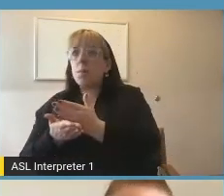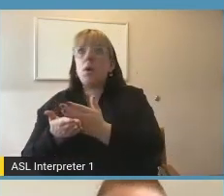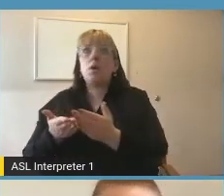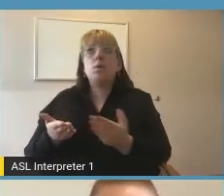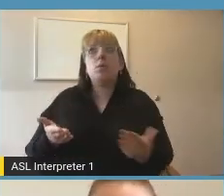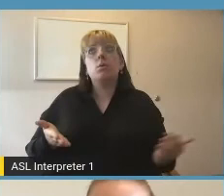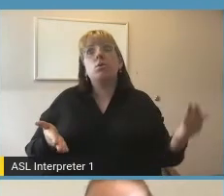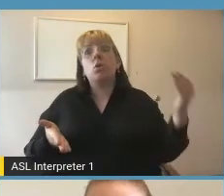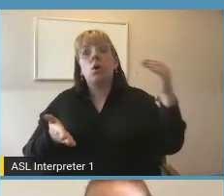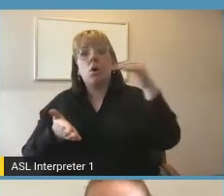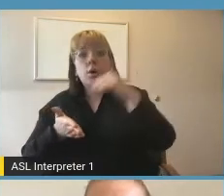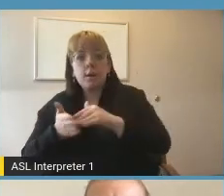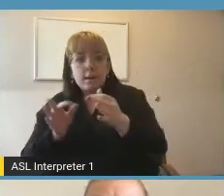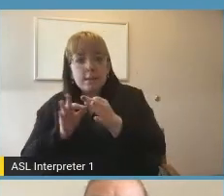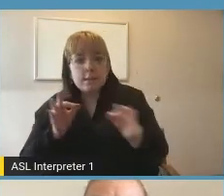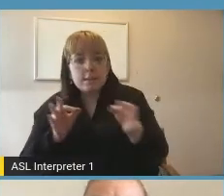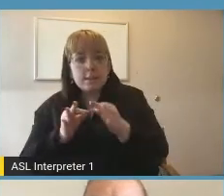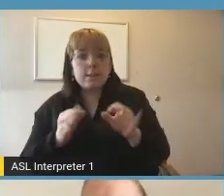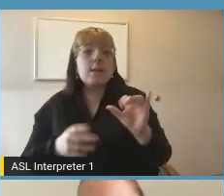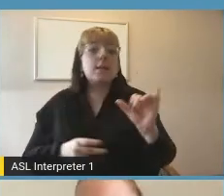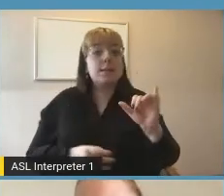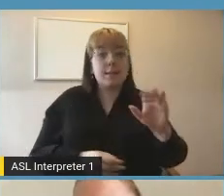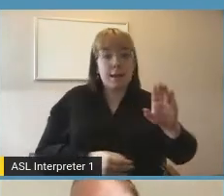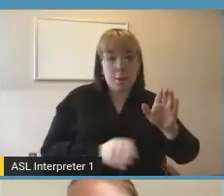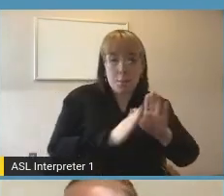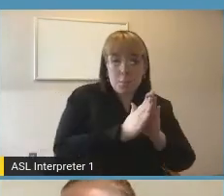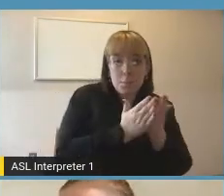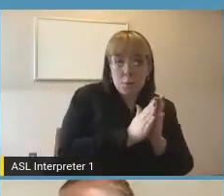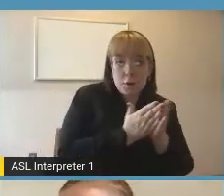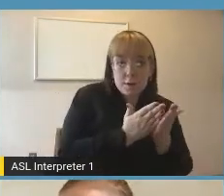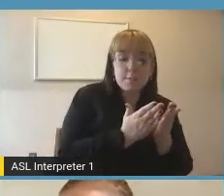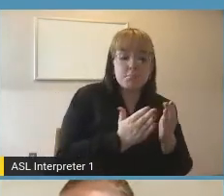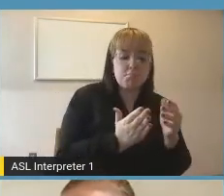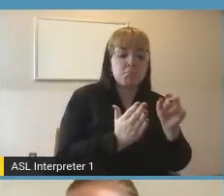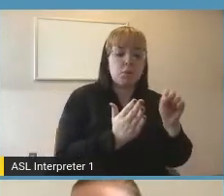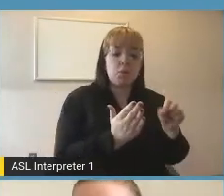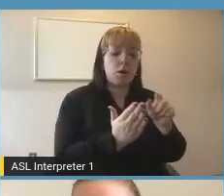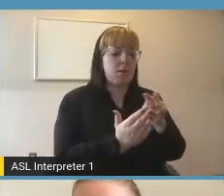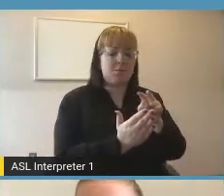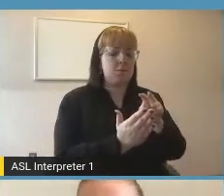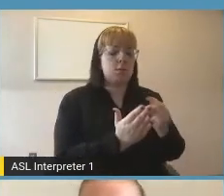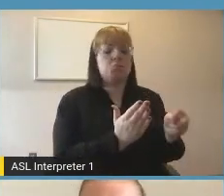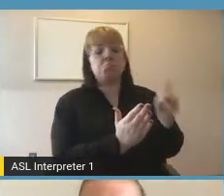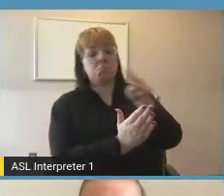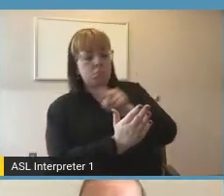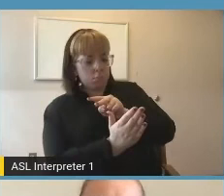when you're reading a book. And it can be easy to kind of drift off mentally and not